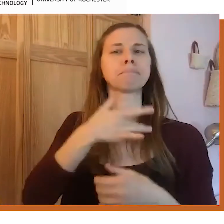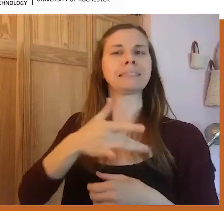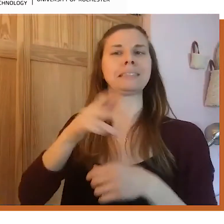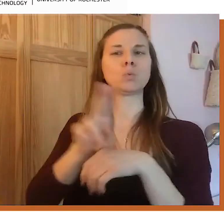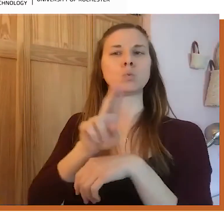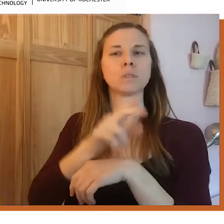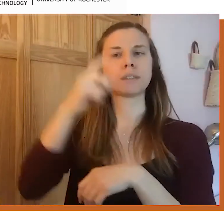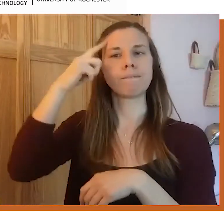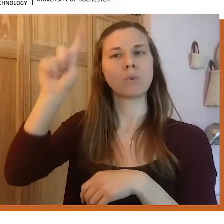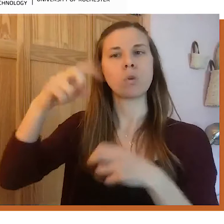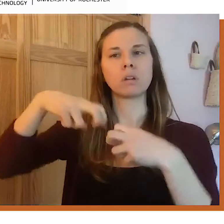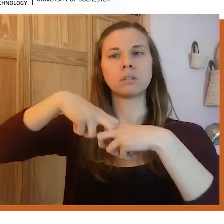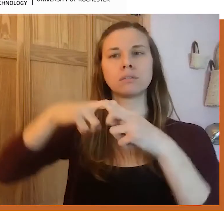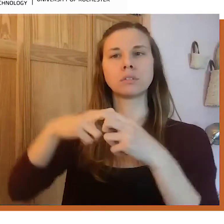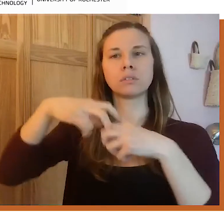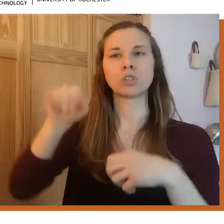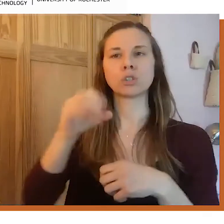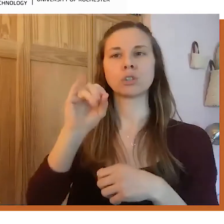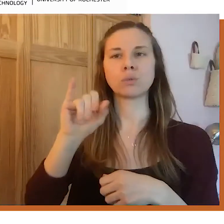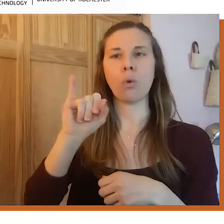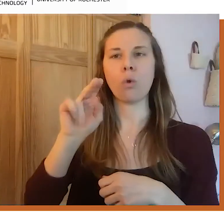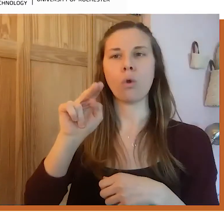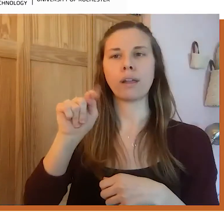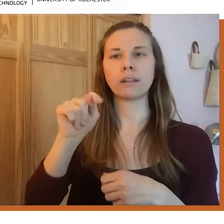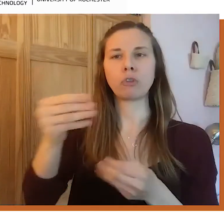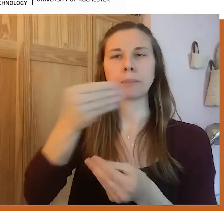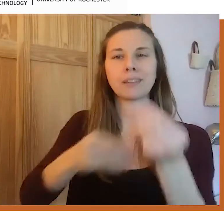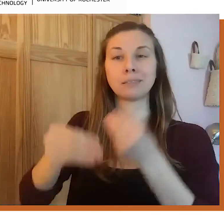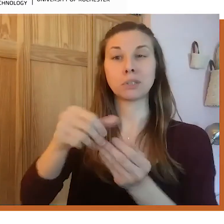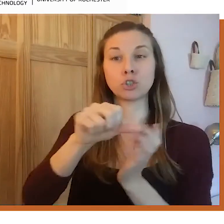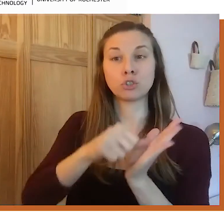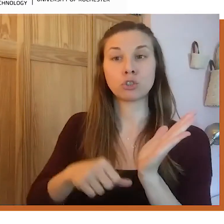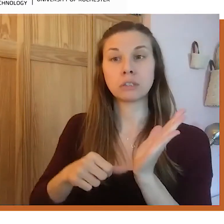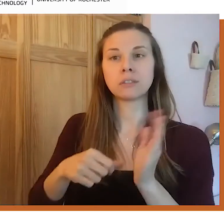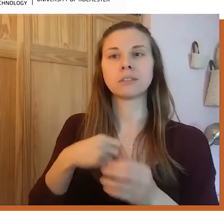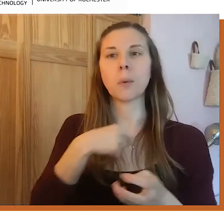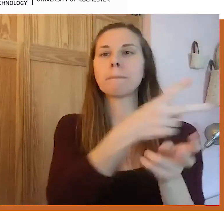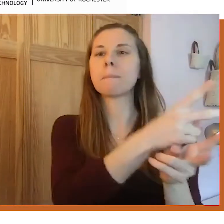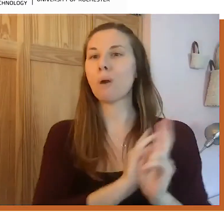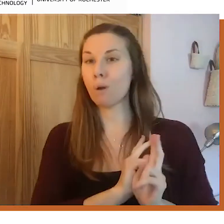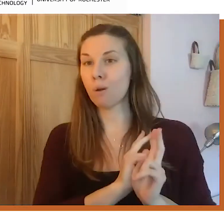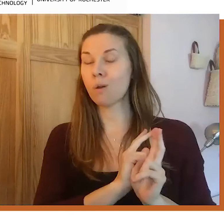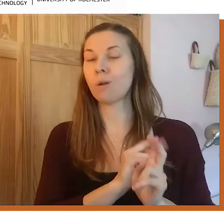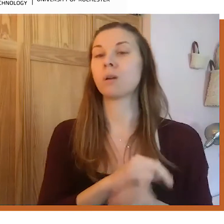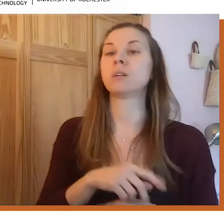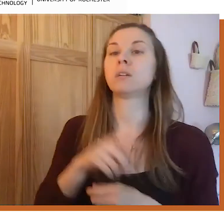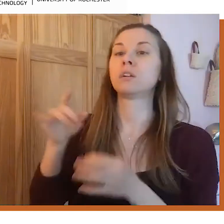and that's more often used for joint-replacement surgery, so we were able to borrow some of those hoods